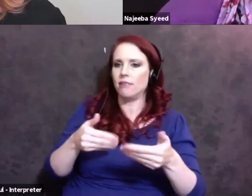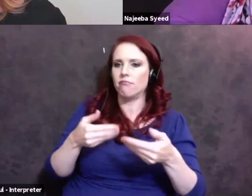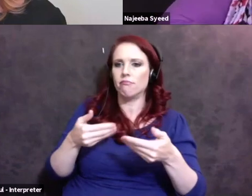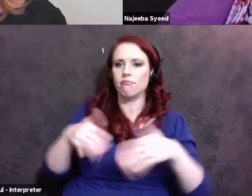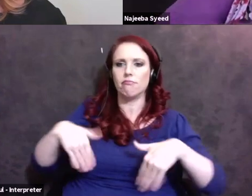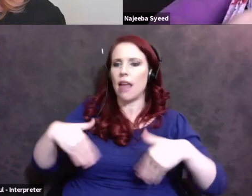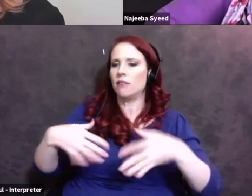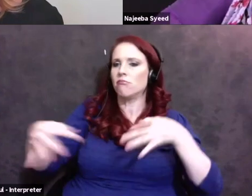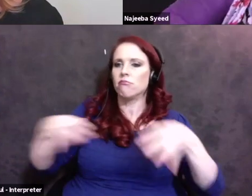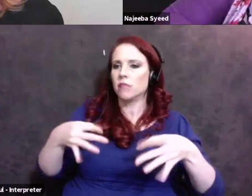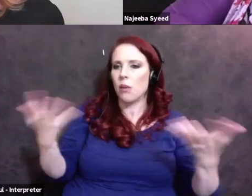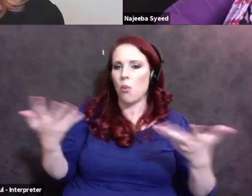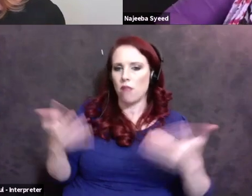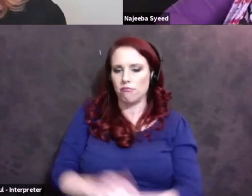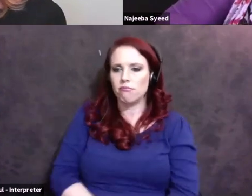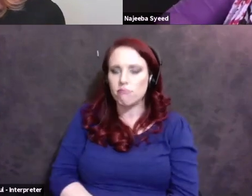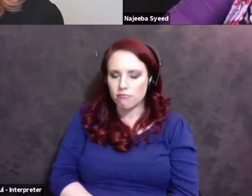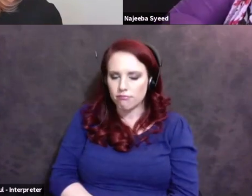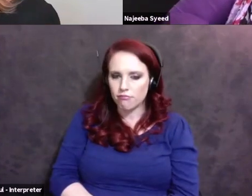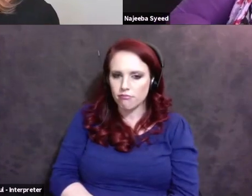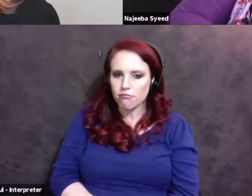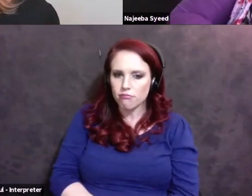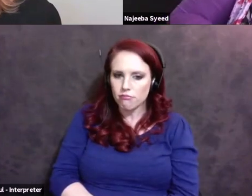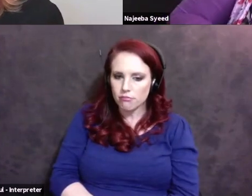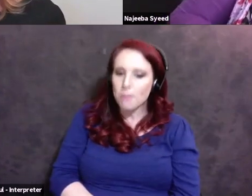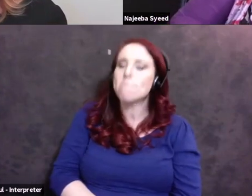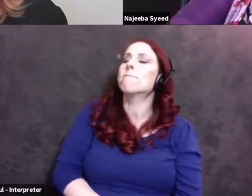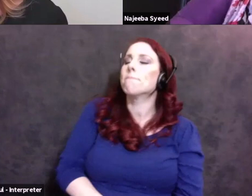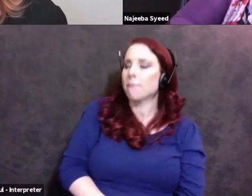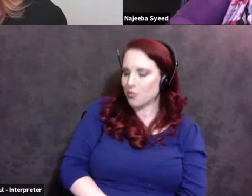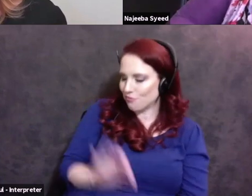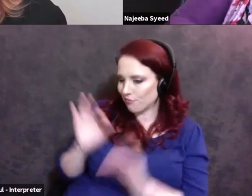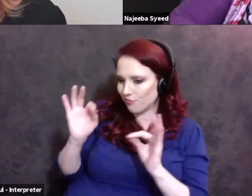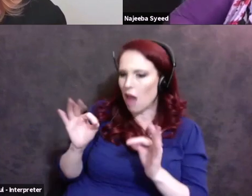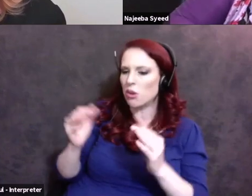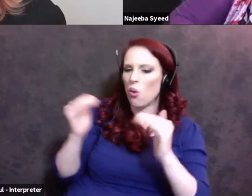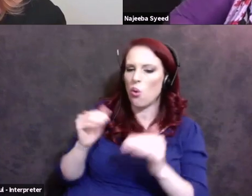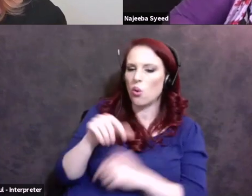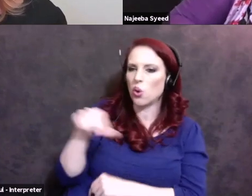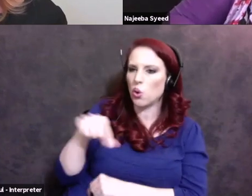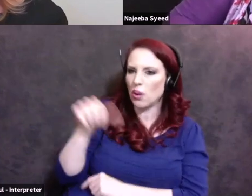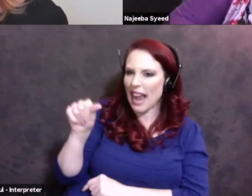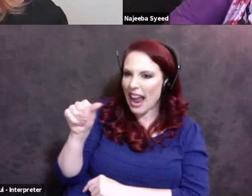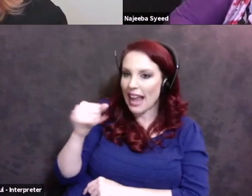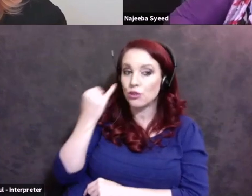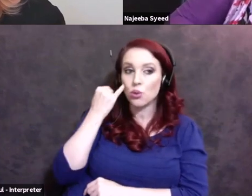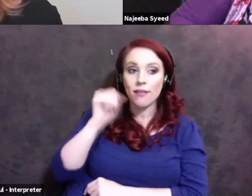that. I am going to move on to Q&A in just a minute so if anybody else has a question, please,